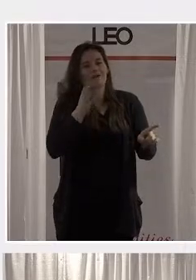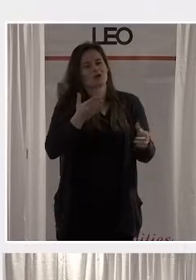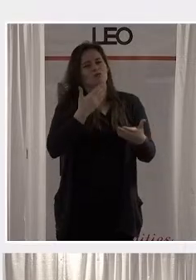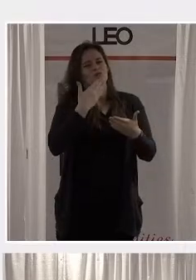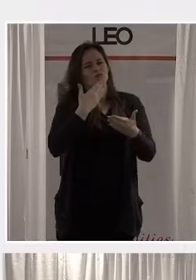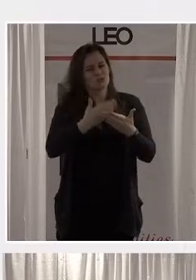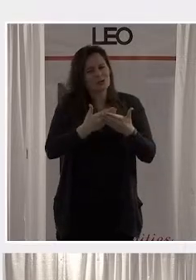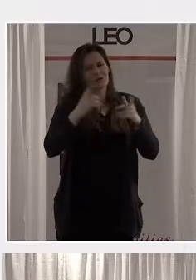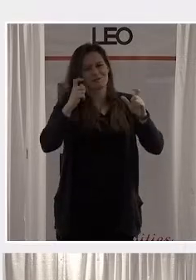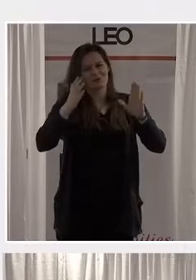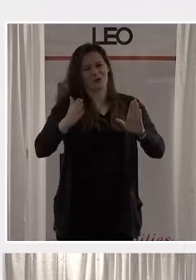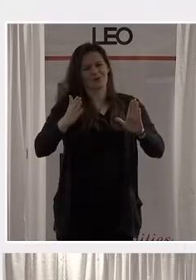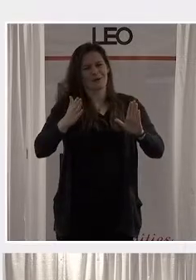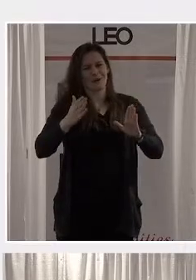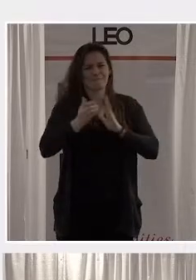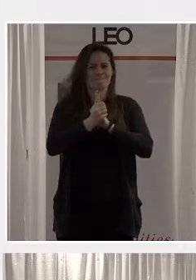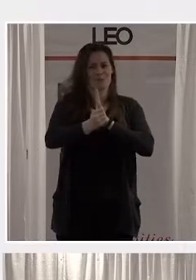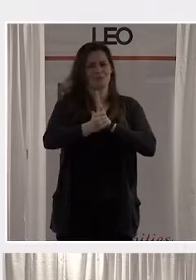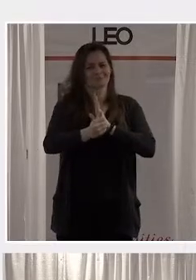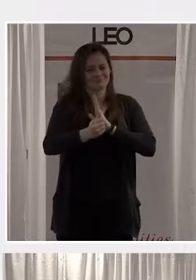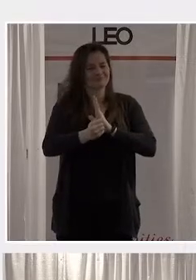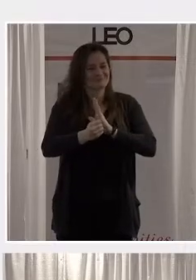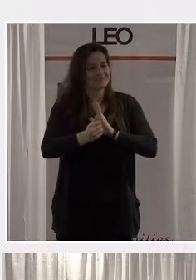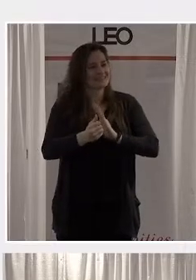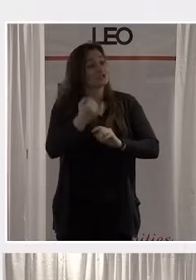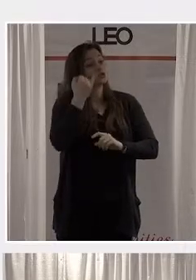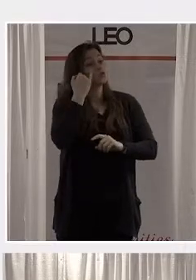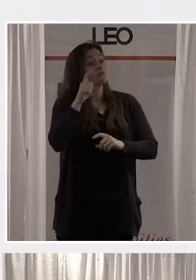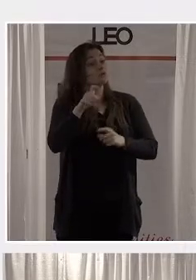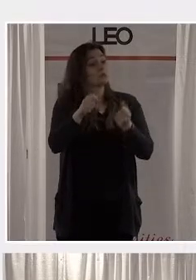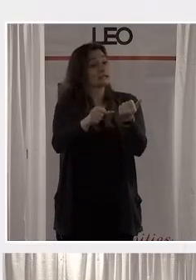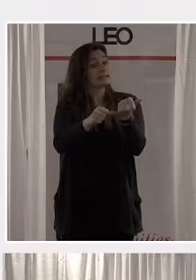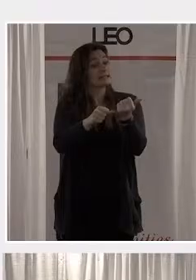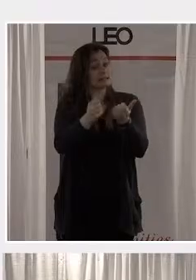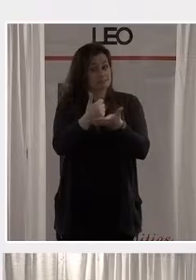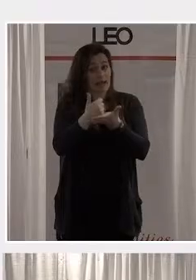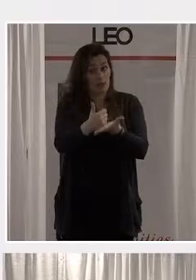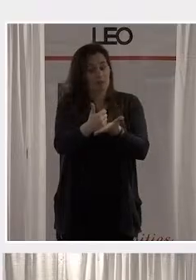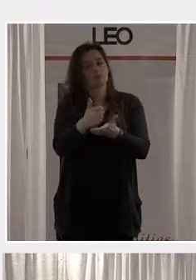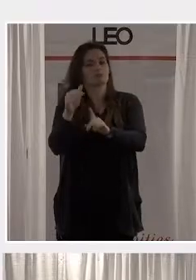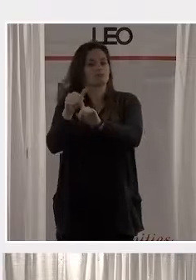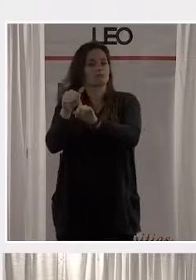IF YOU NEED ASSISTANCE IN PERSON, PLEASE REACH OUT TO AMANDA. I KNOW SHE'S NOT FEELING WELL